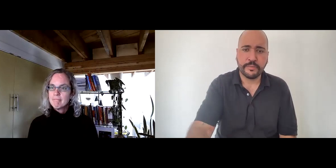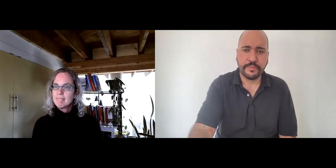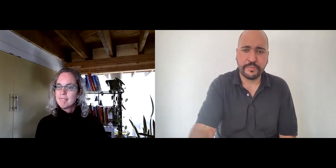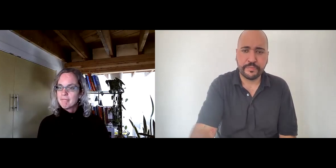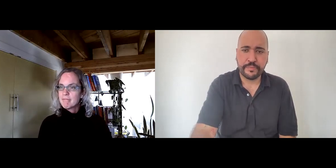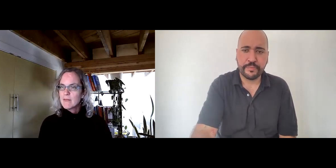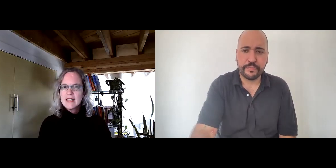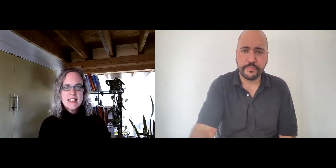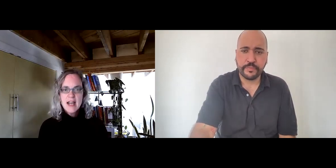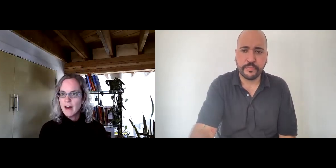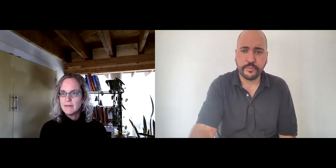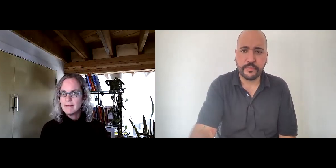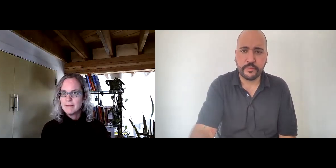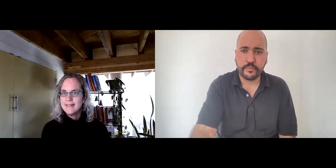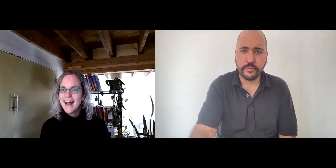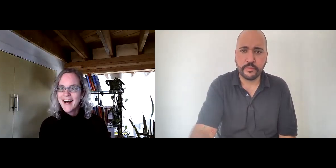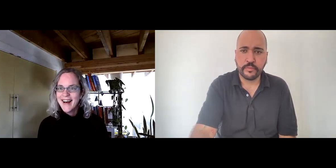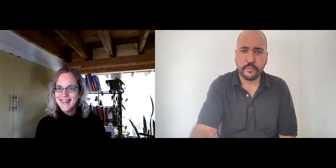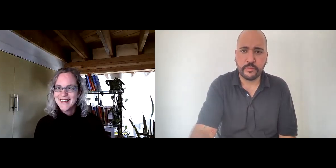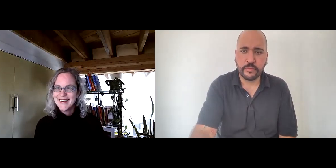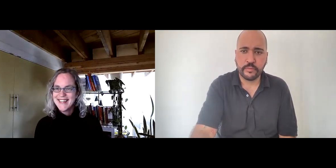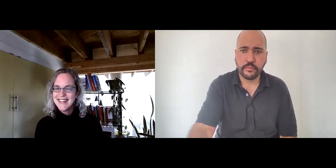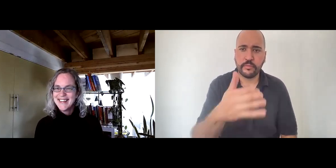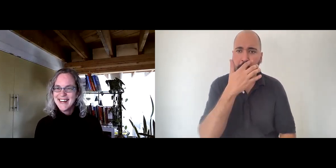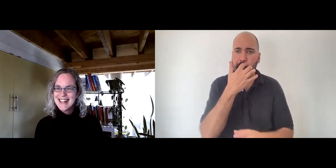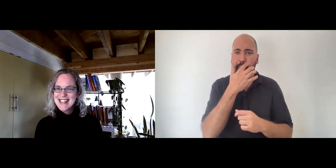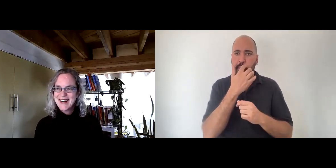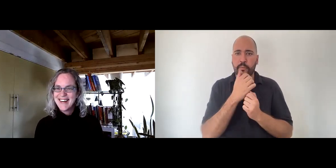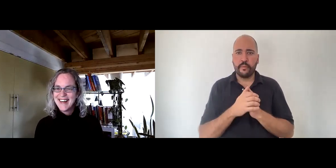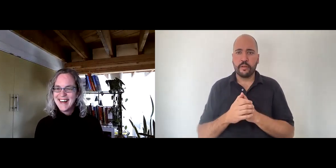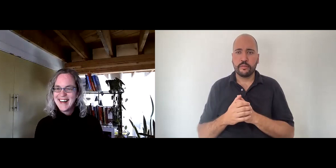Hi, Molly, this is Ciara speaking. Hi, Ciara.